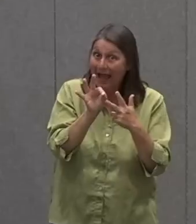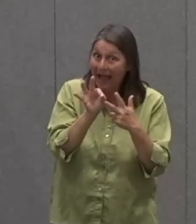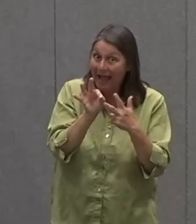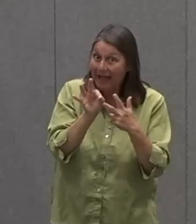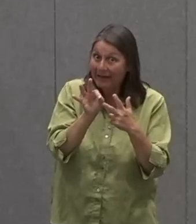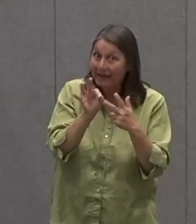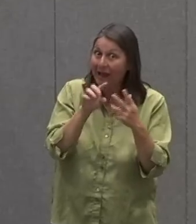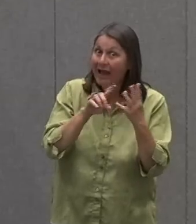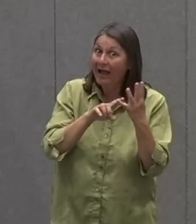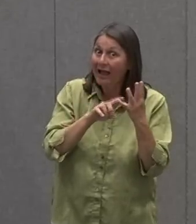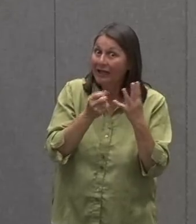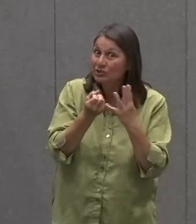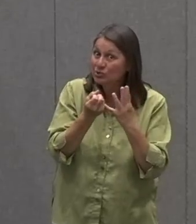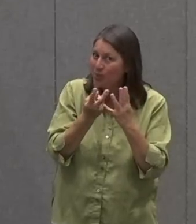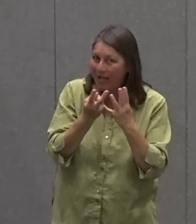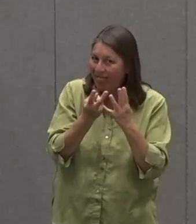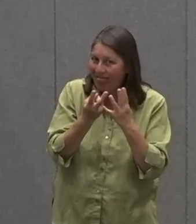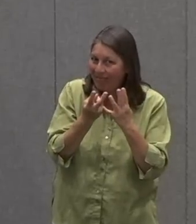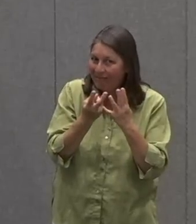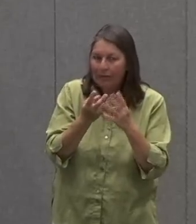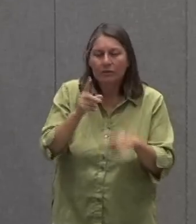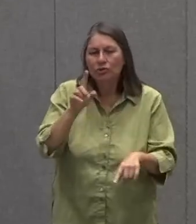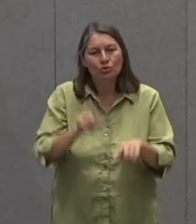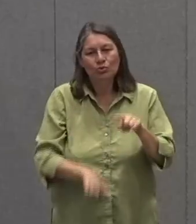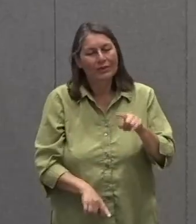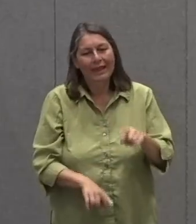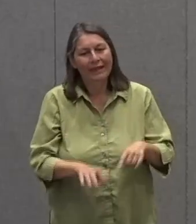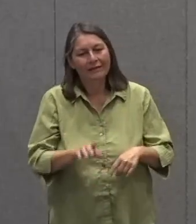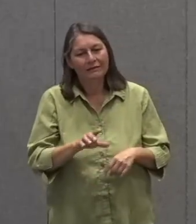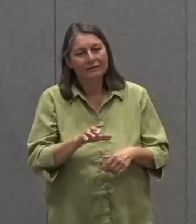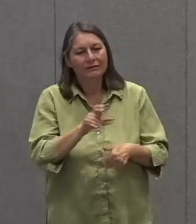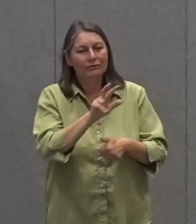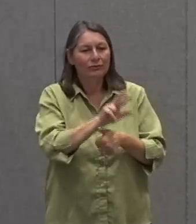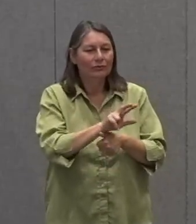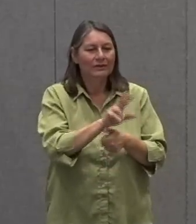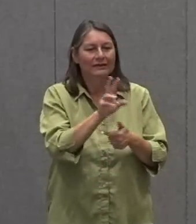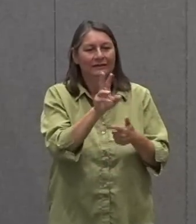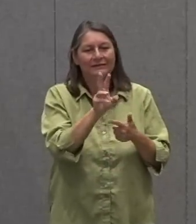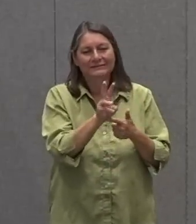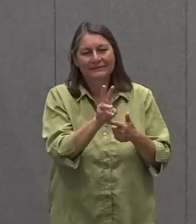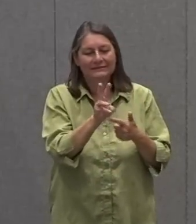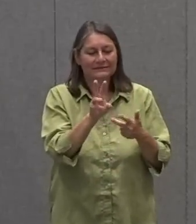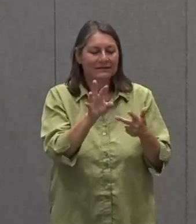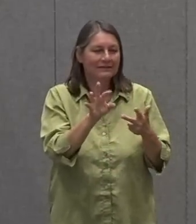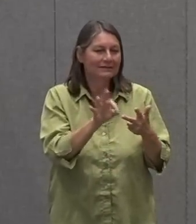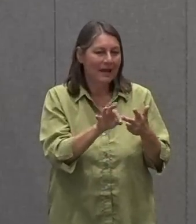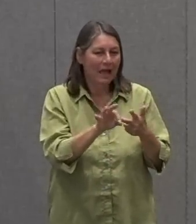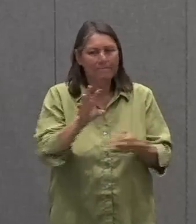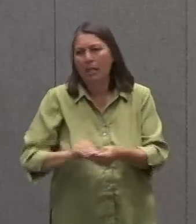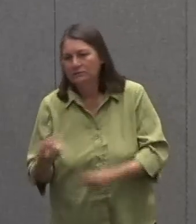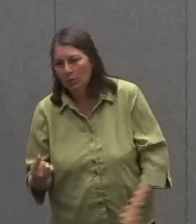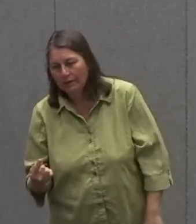or a minus one, or whatever we need to do just randomly out of the air. It has to be a logical pattern.